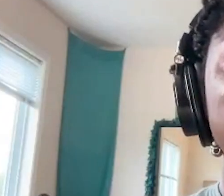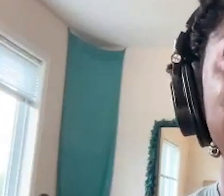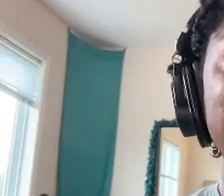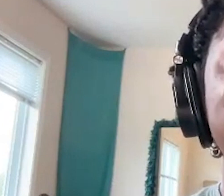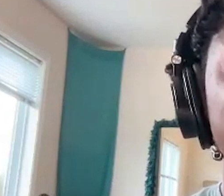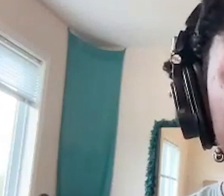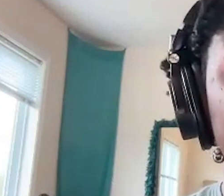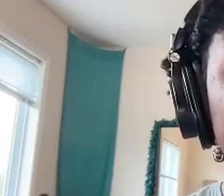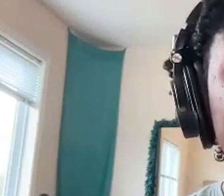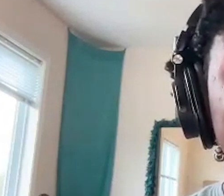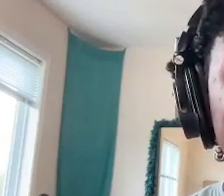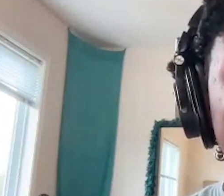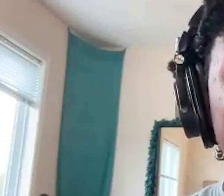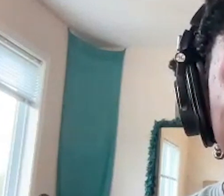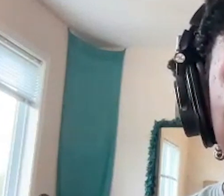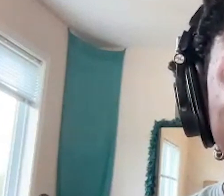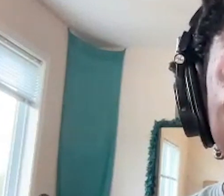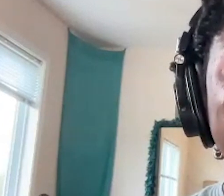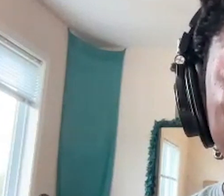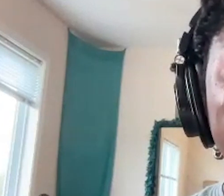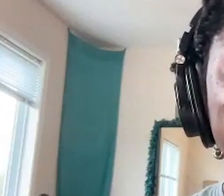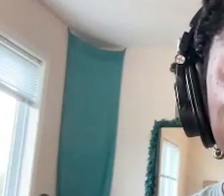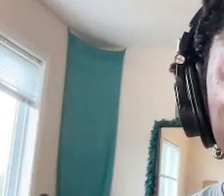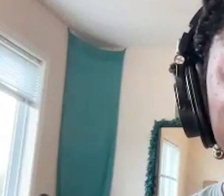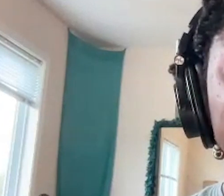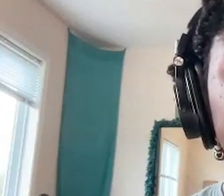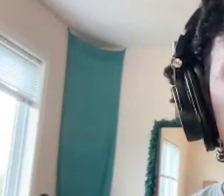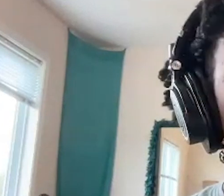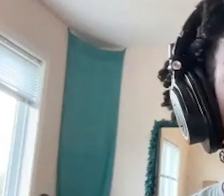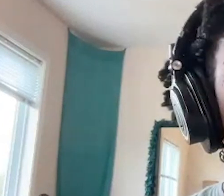person who said I was Folk, and you were gonna play me on